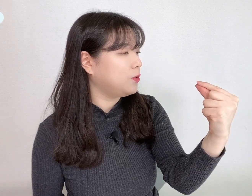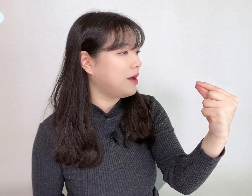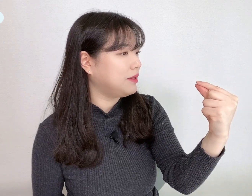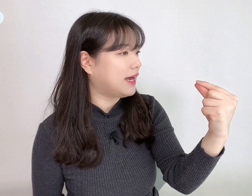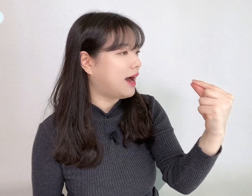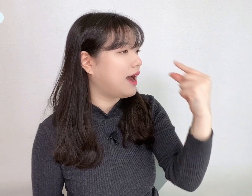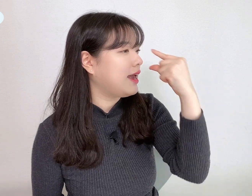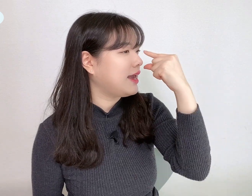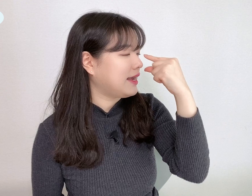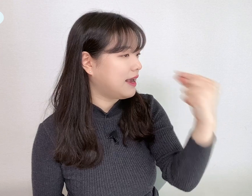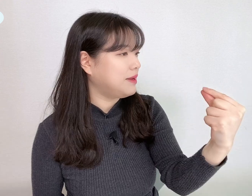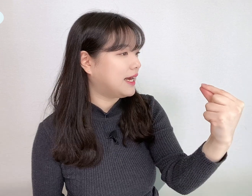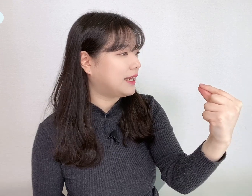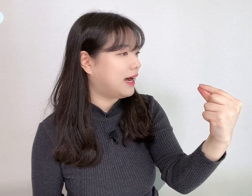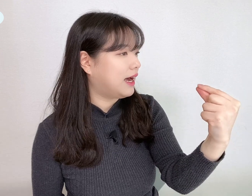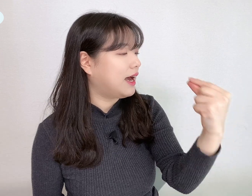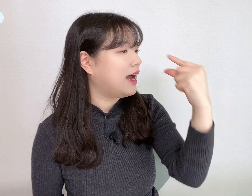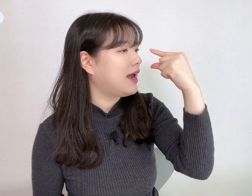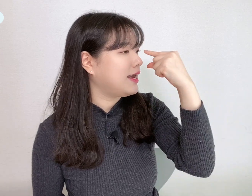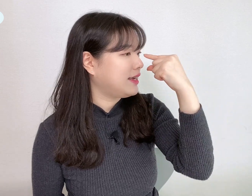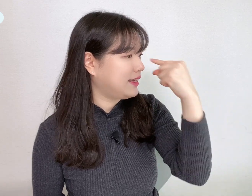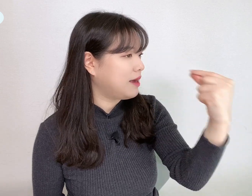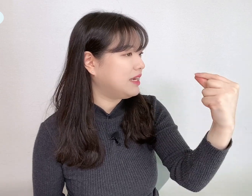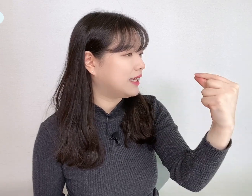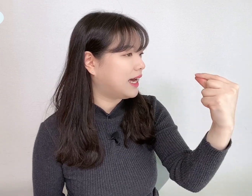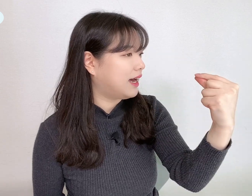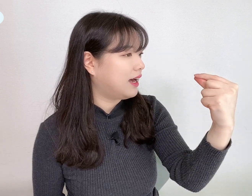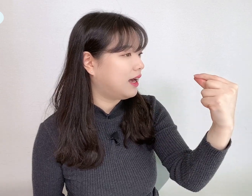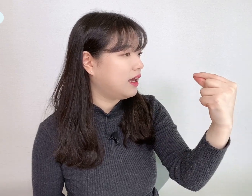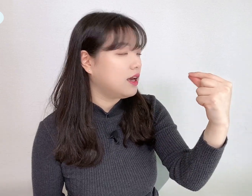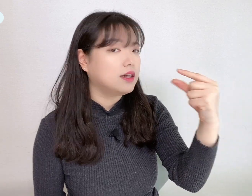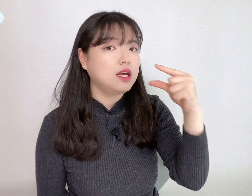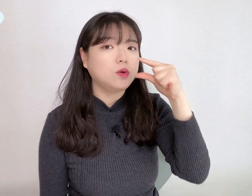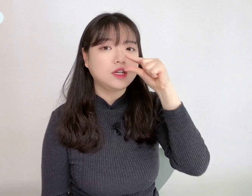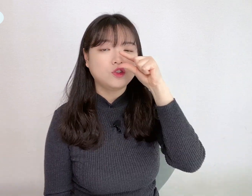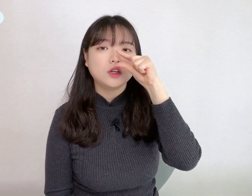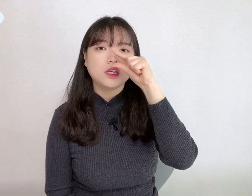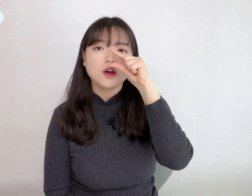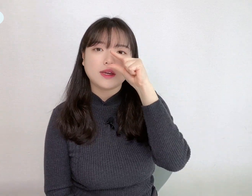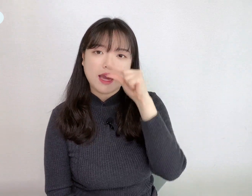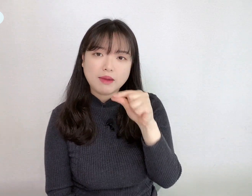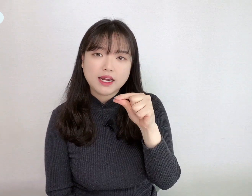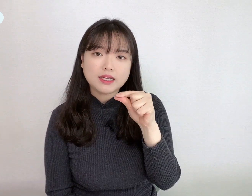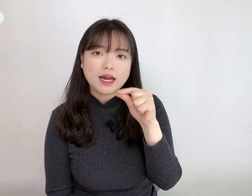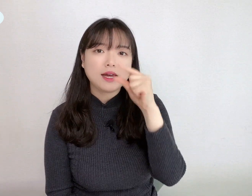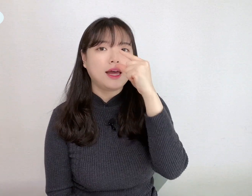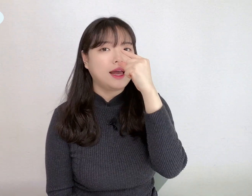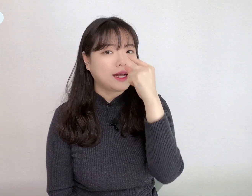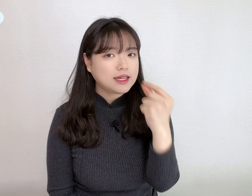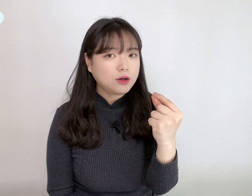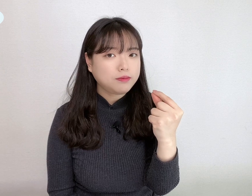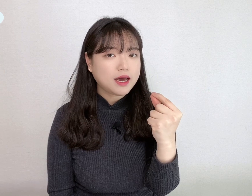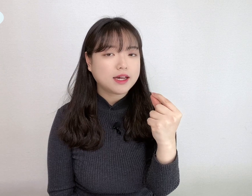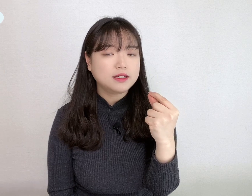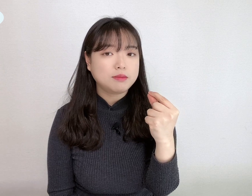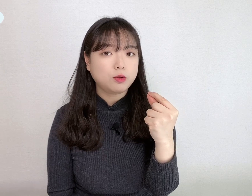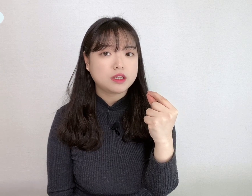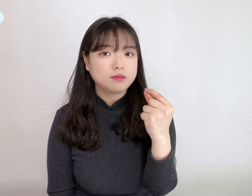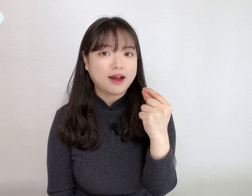sign language? It has the meaning of being sensitive or picky, but as a noun it also has the meaning of thorn.